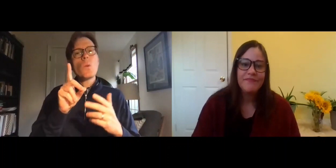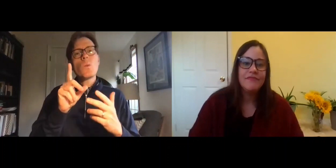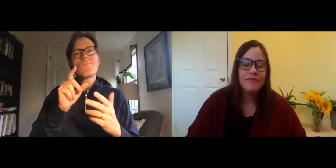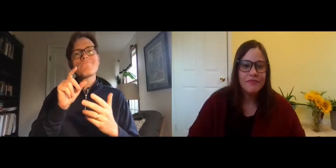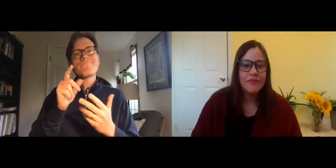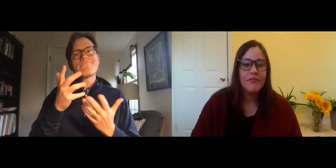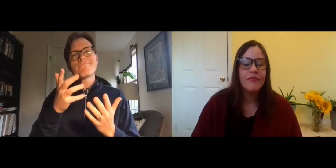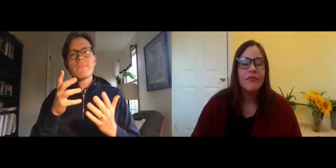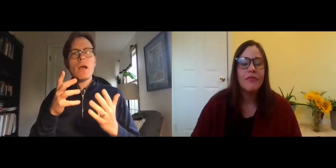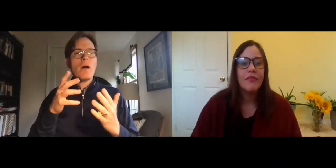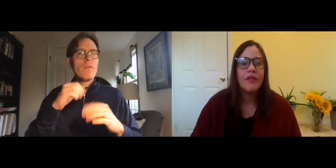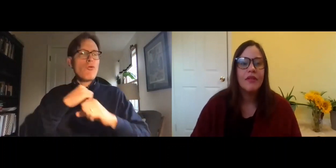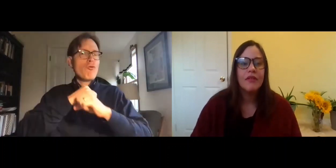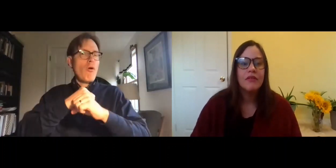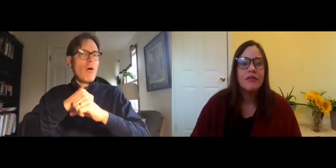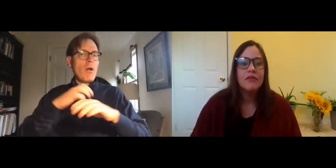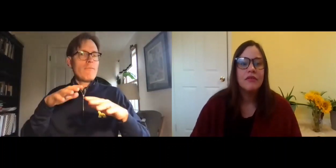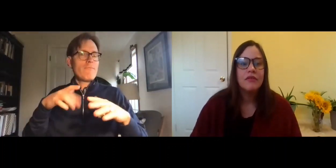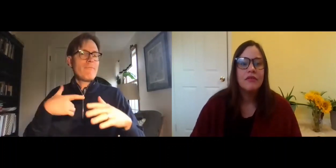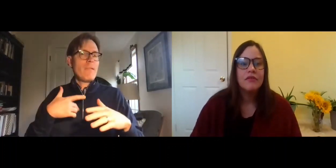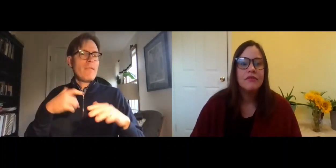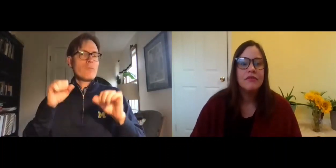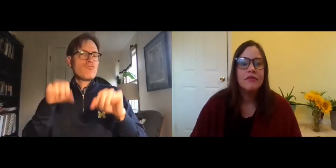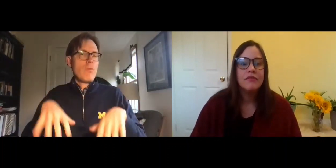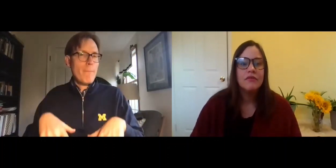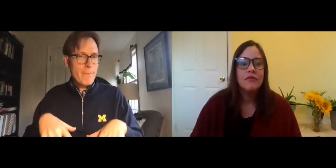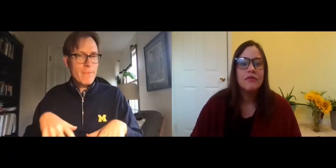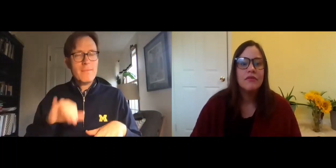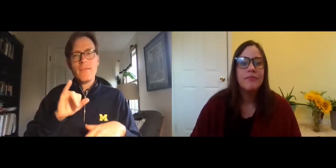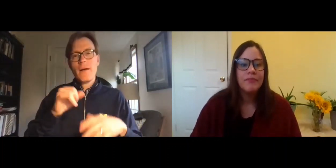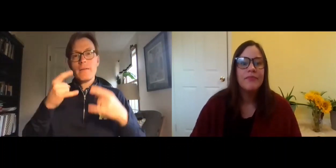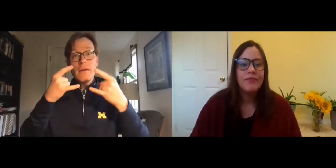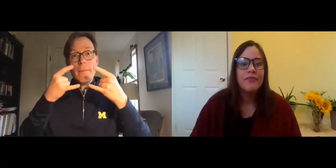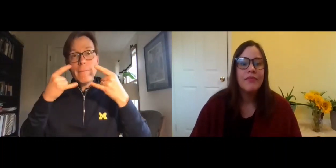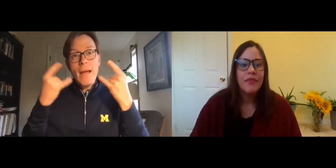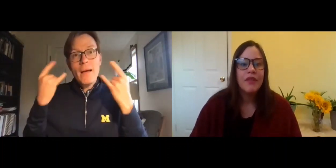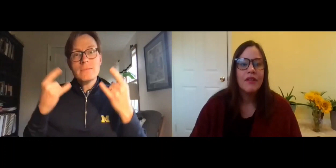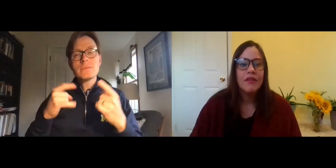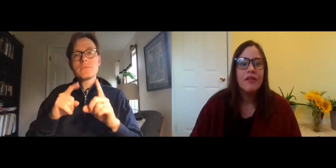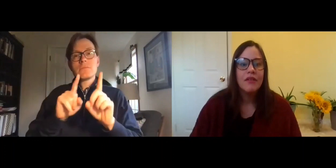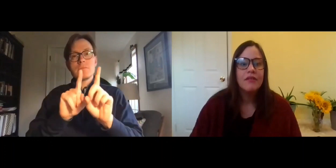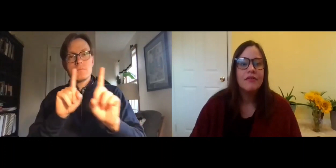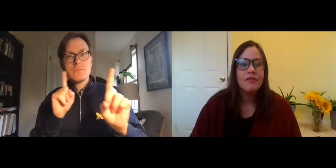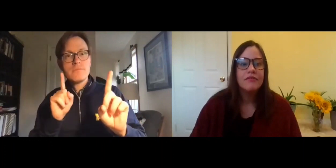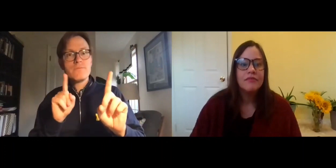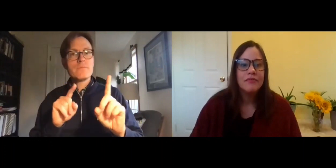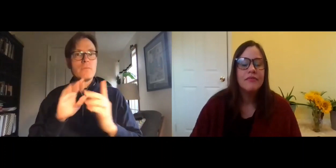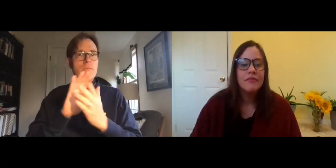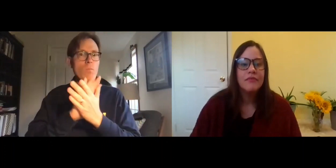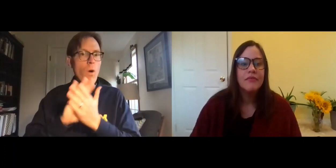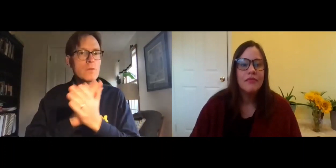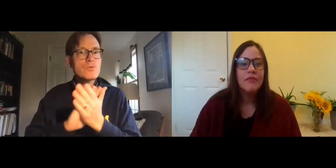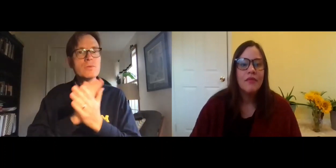I know that people are tired of COVID-19, tired of the restrictions so they've, you